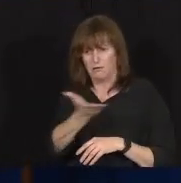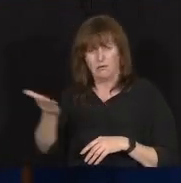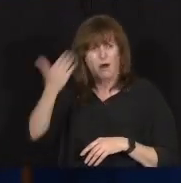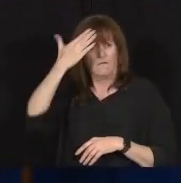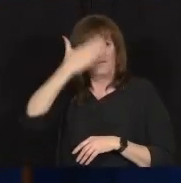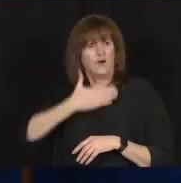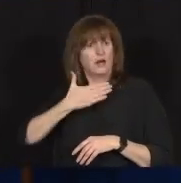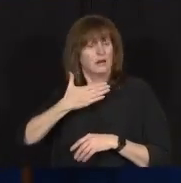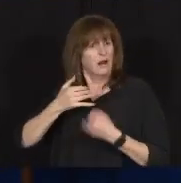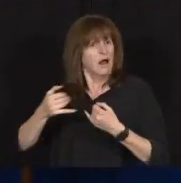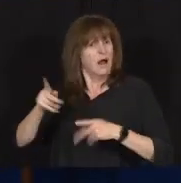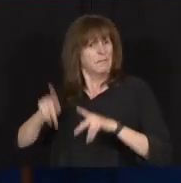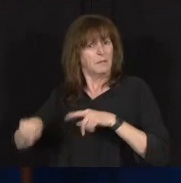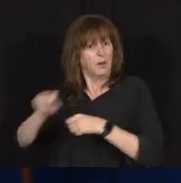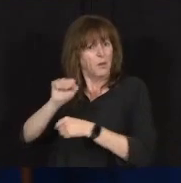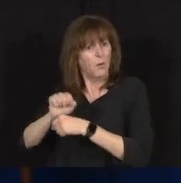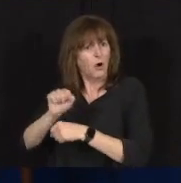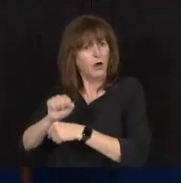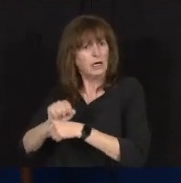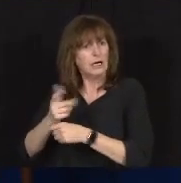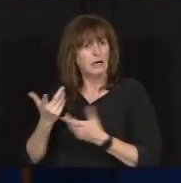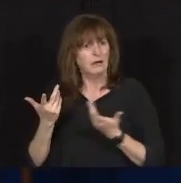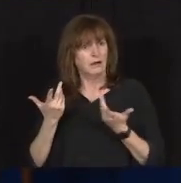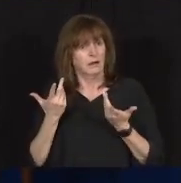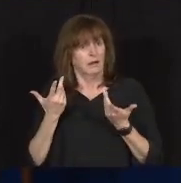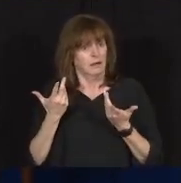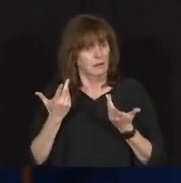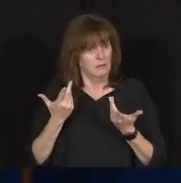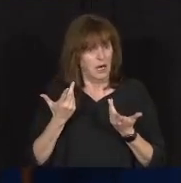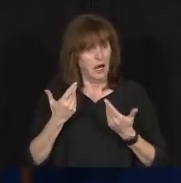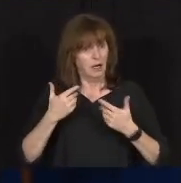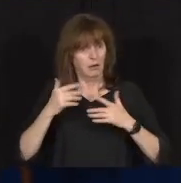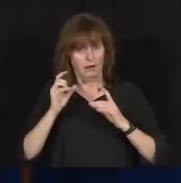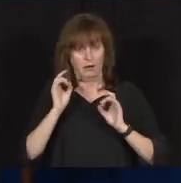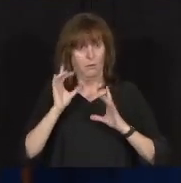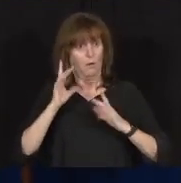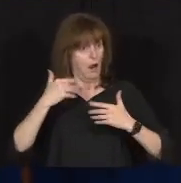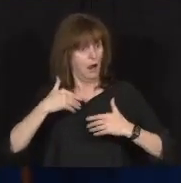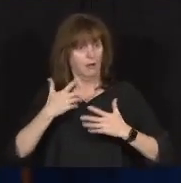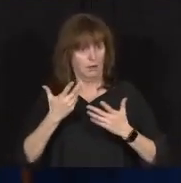urn into huge areas and e veryone is pitching in, w